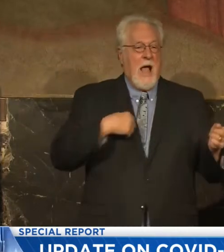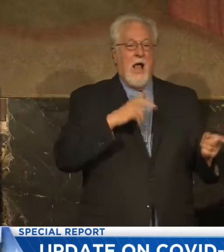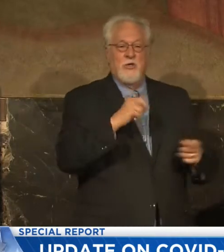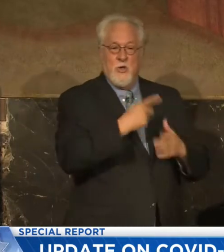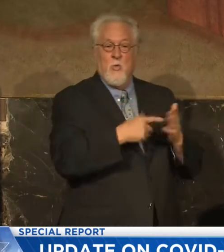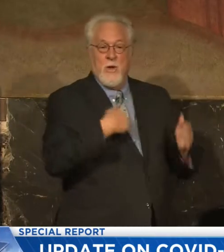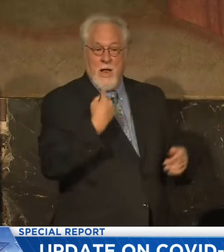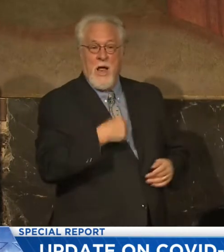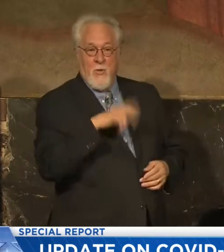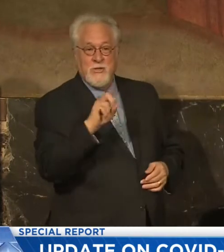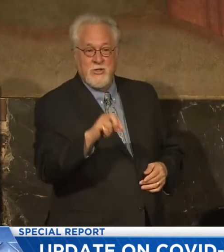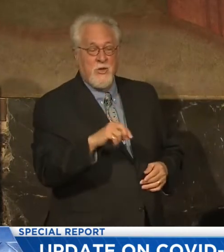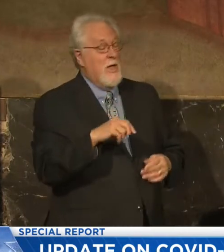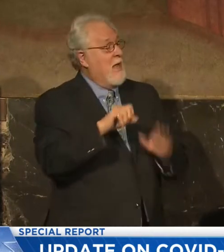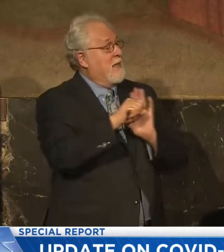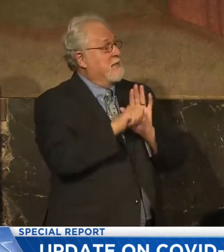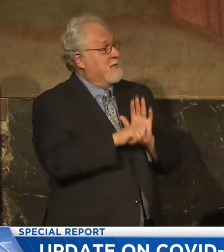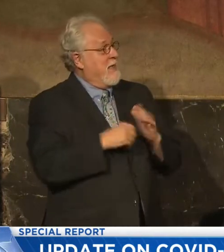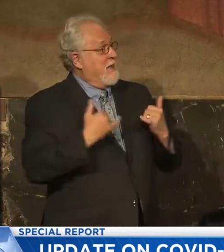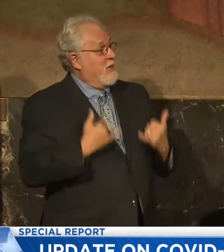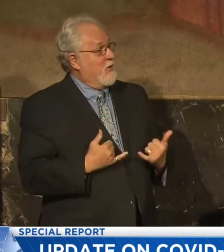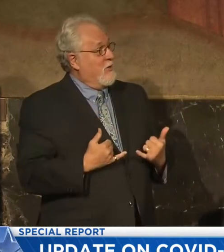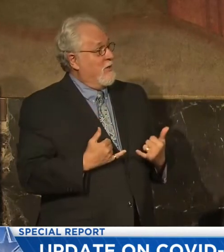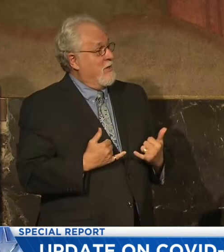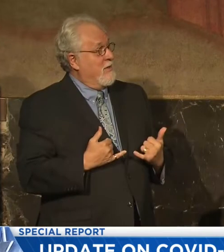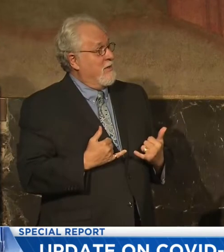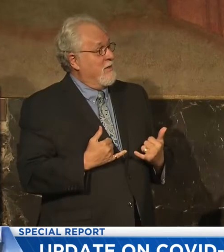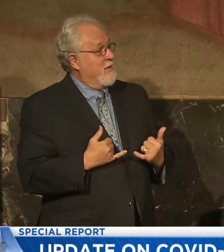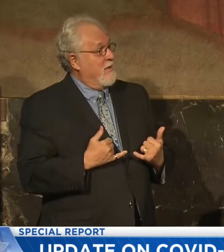ANALYZING THE DATA. ARE YOU ABOUT TO DO WHAT YOU ALWAYS DO?